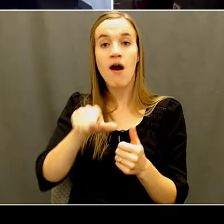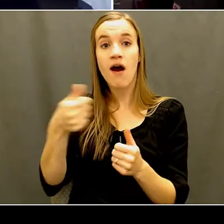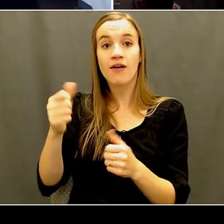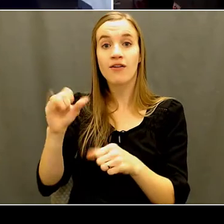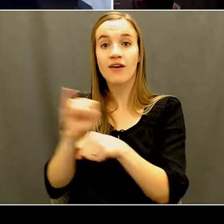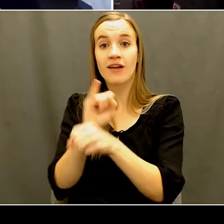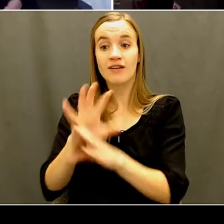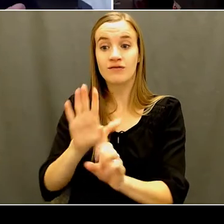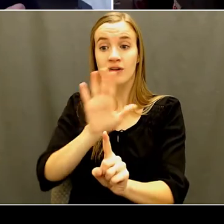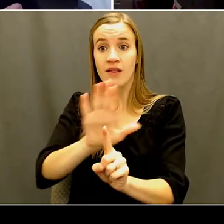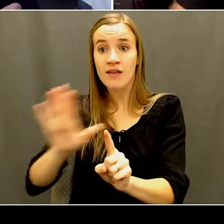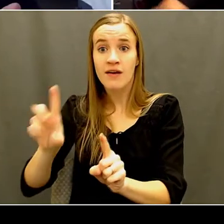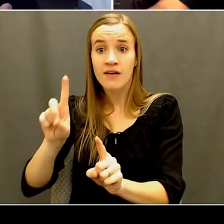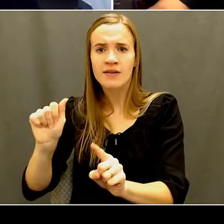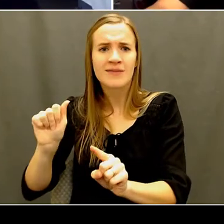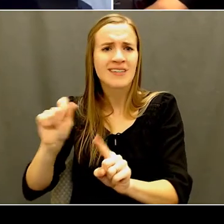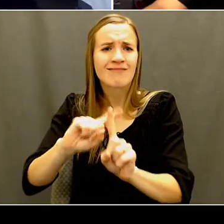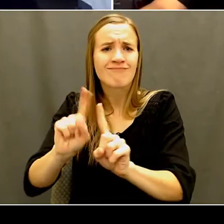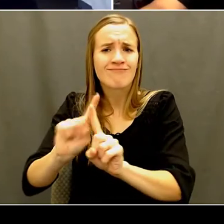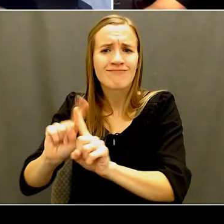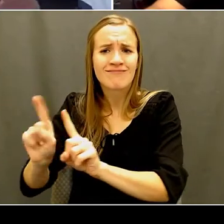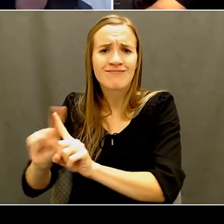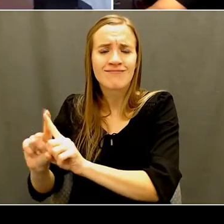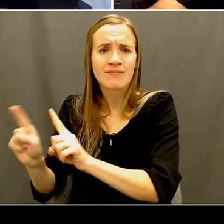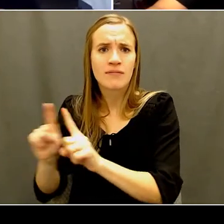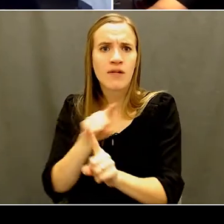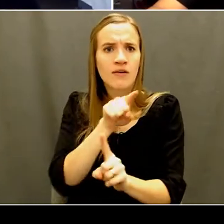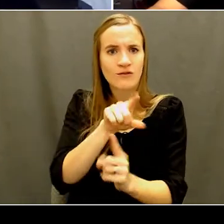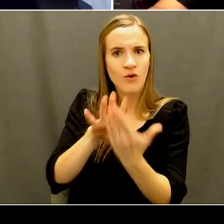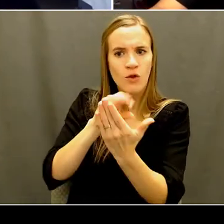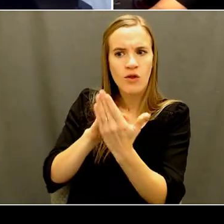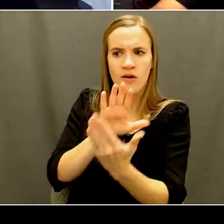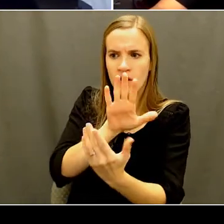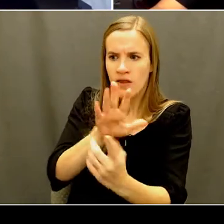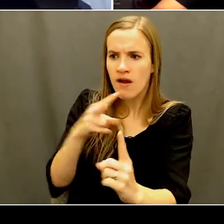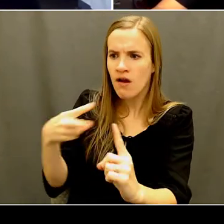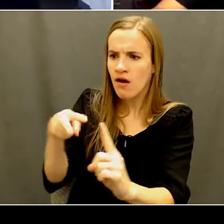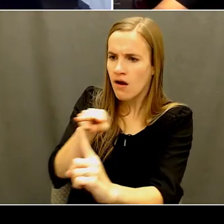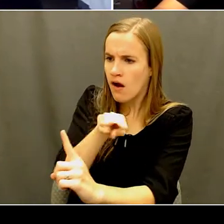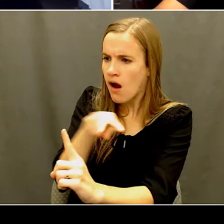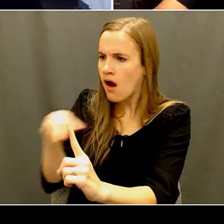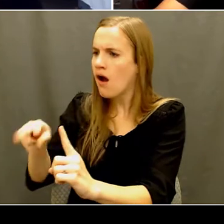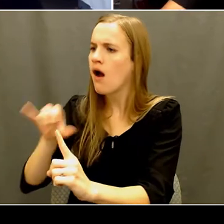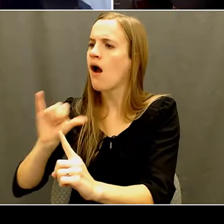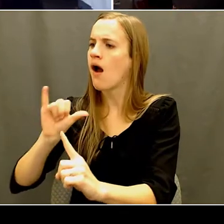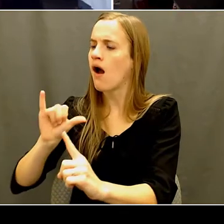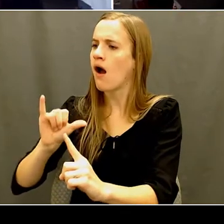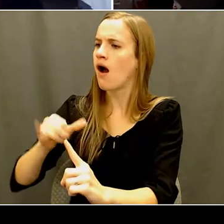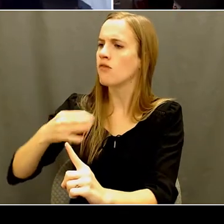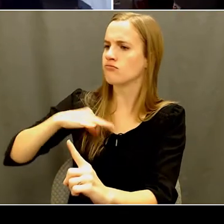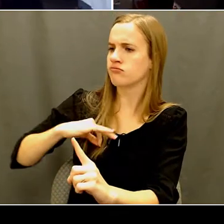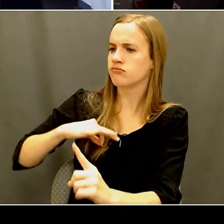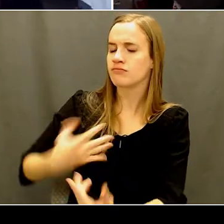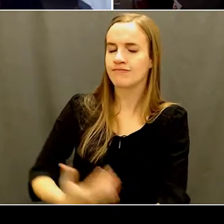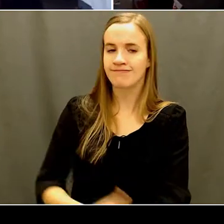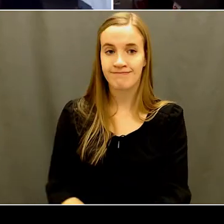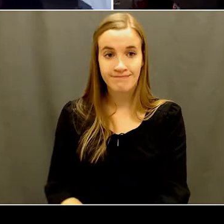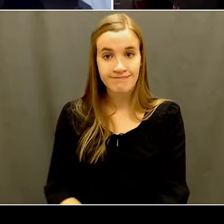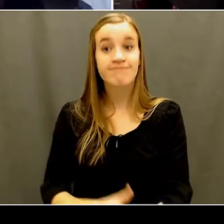issues from completely new perspectives. So I got involved as a mentor, and met